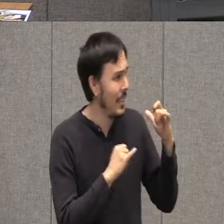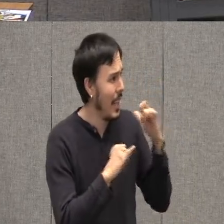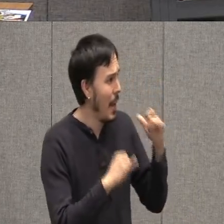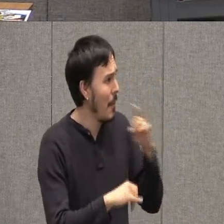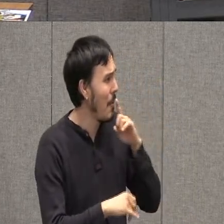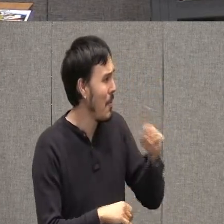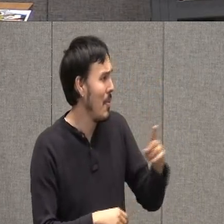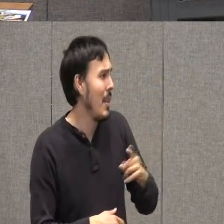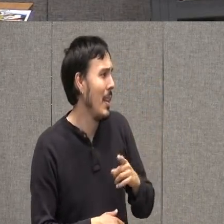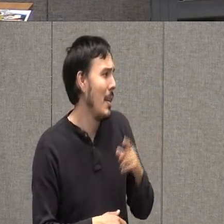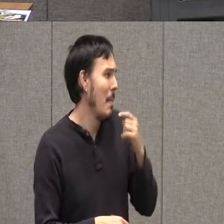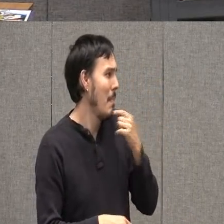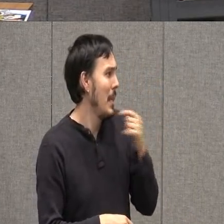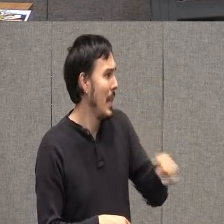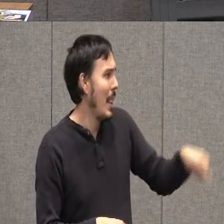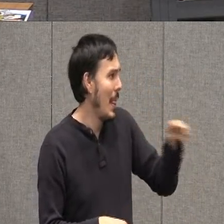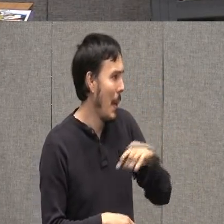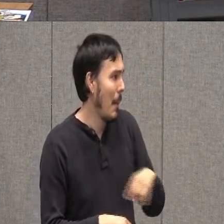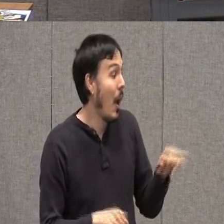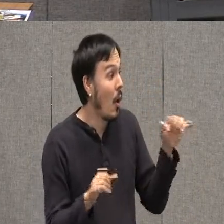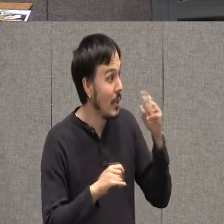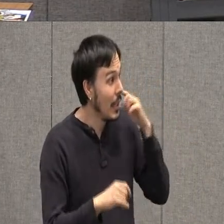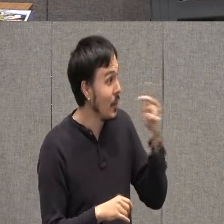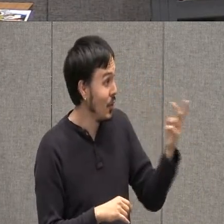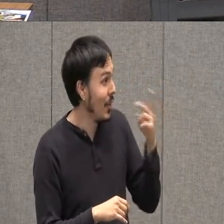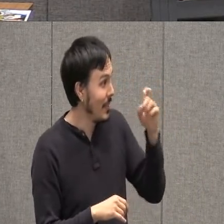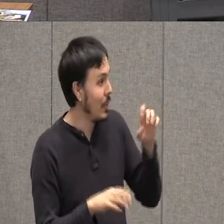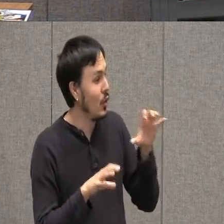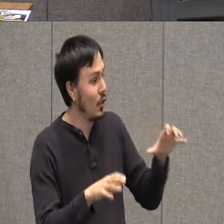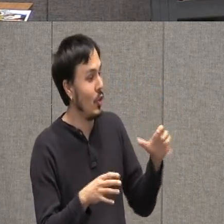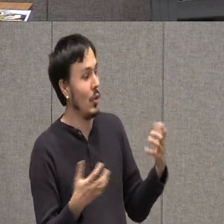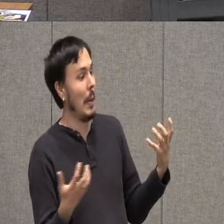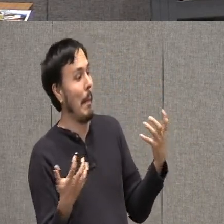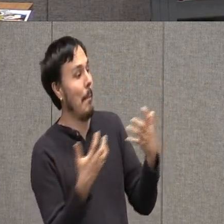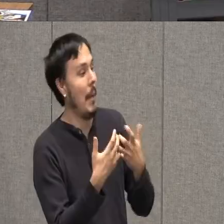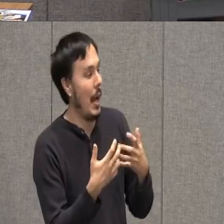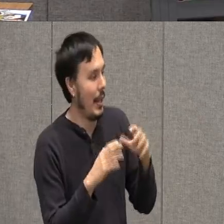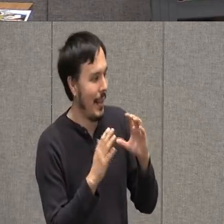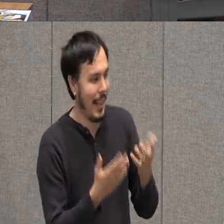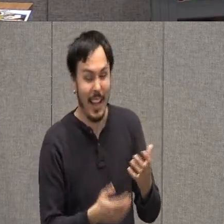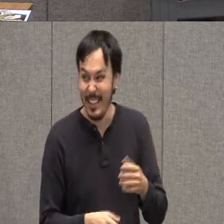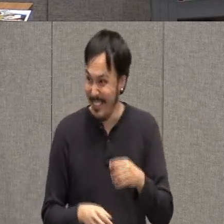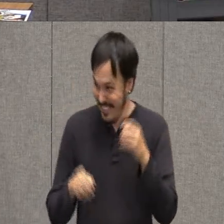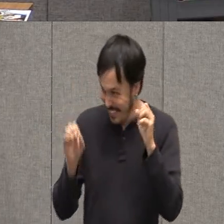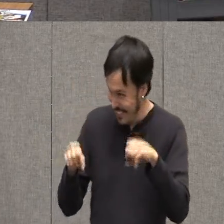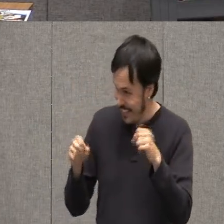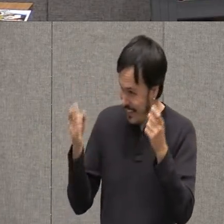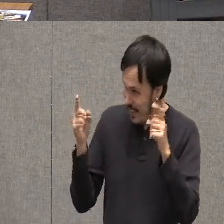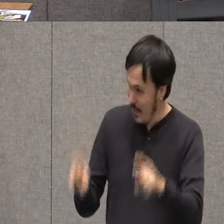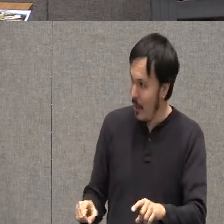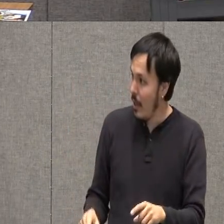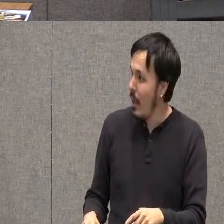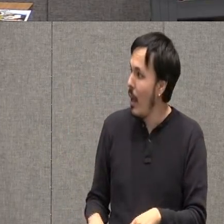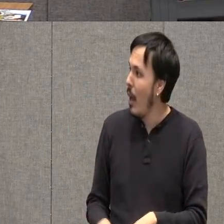combined classes together. Yes! Okay, so I have to be finished now, right? I mean, I can hold a little bit longer.